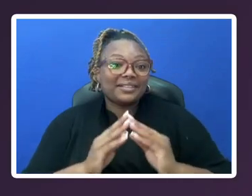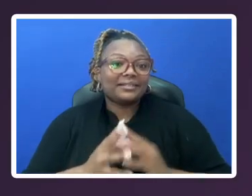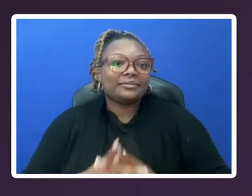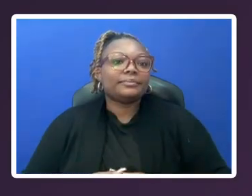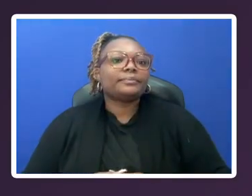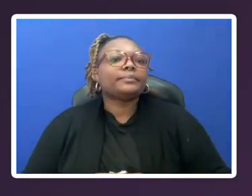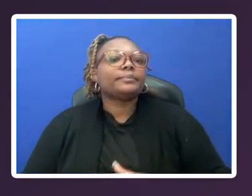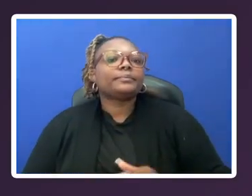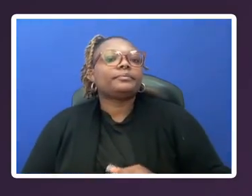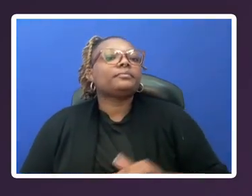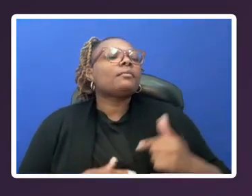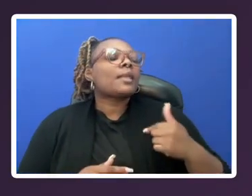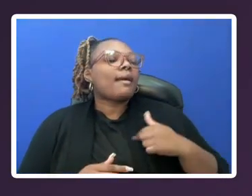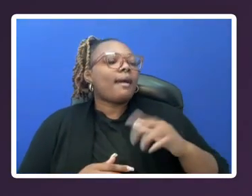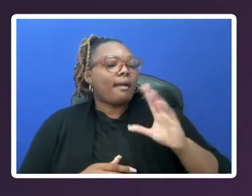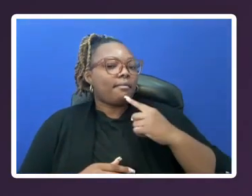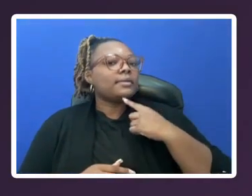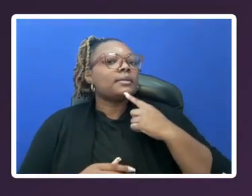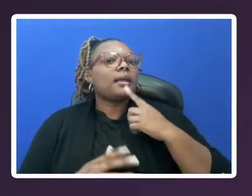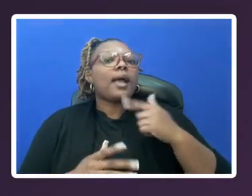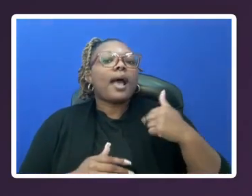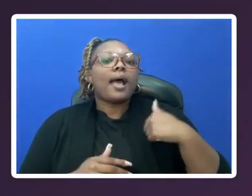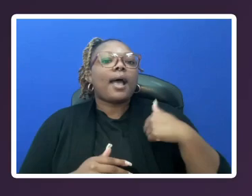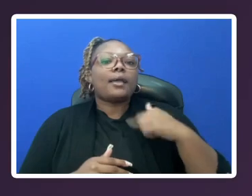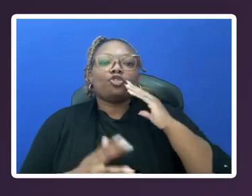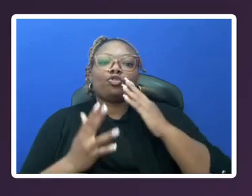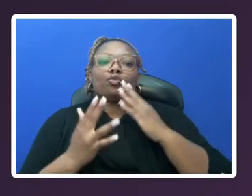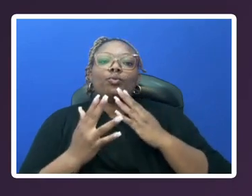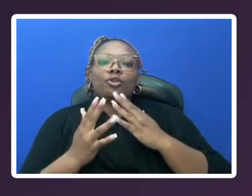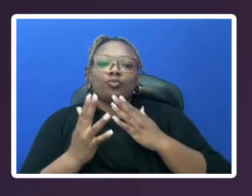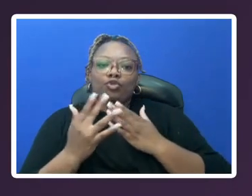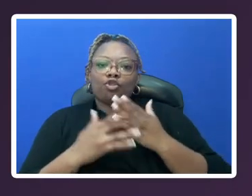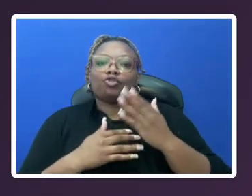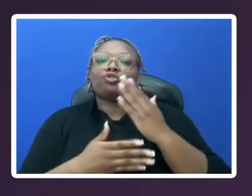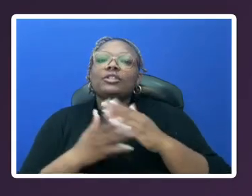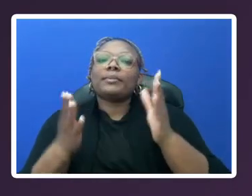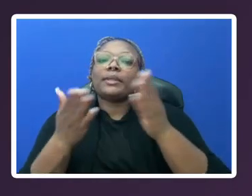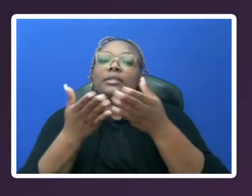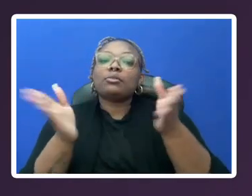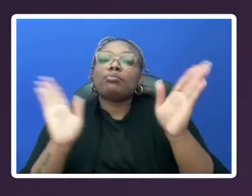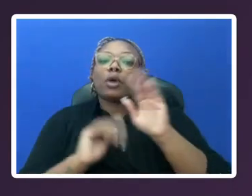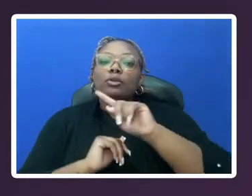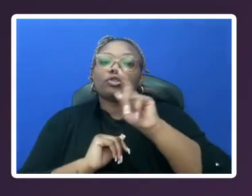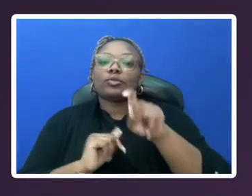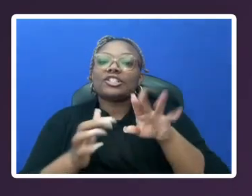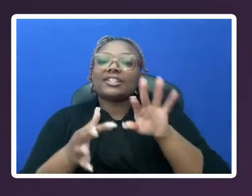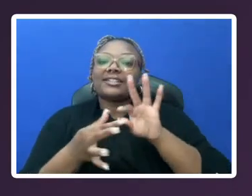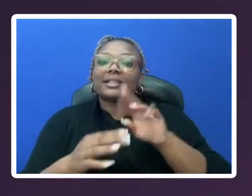as we were going through some of these broader questions around national stories, you know,